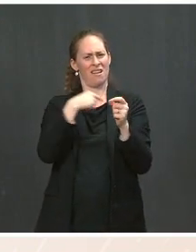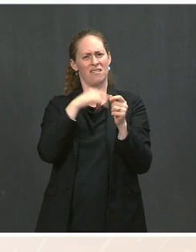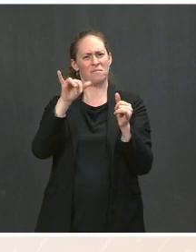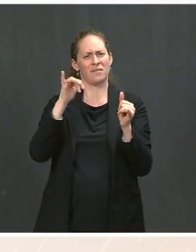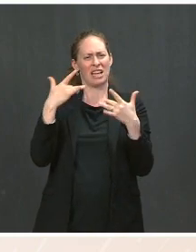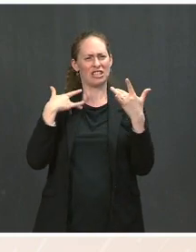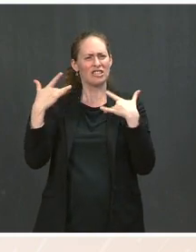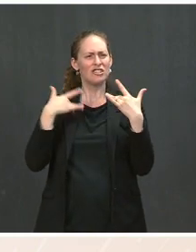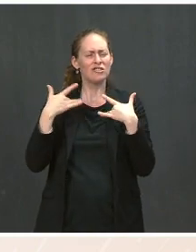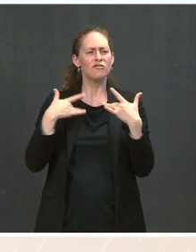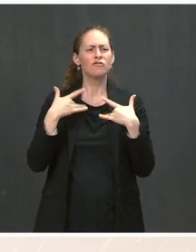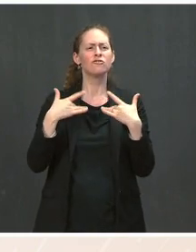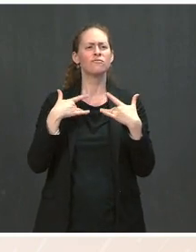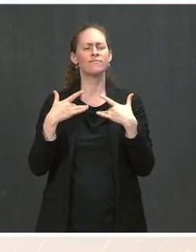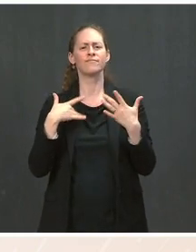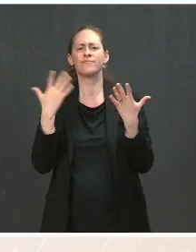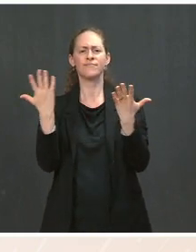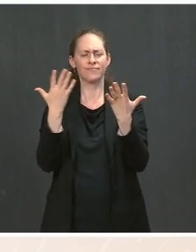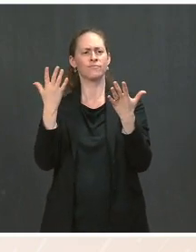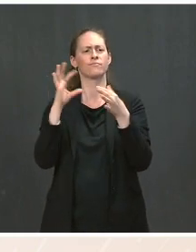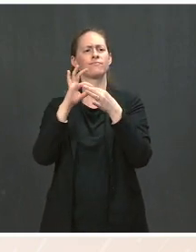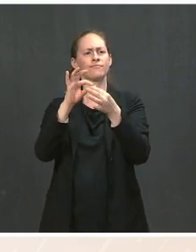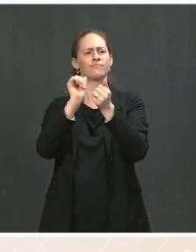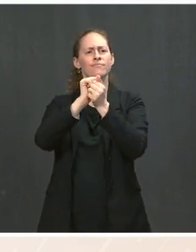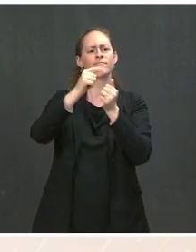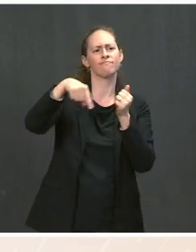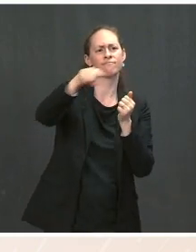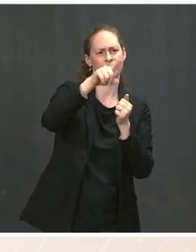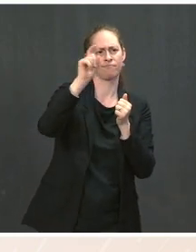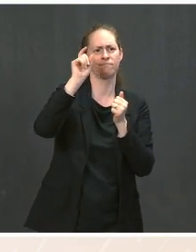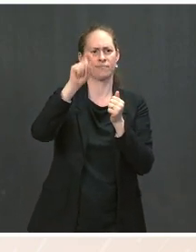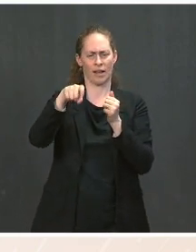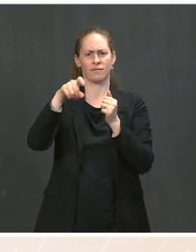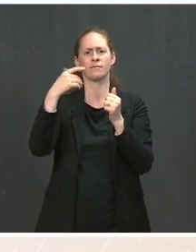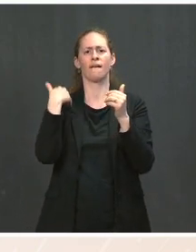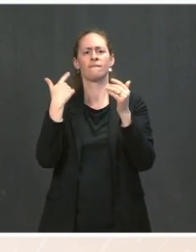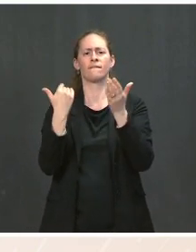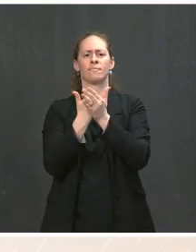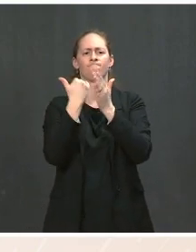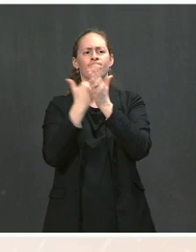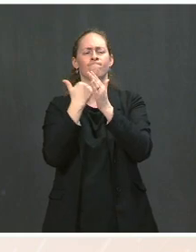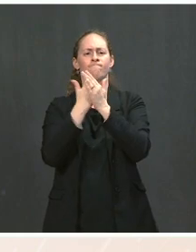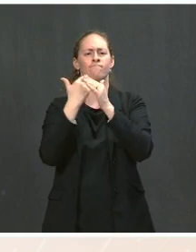So we're having discussions about that, but we do want to avoid the expiration of this legislation